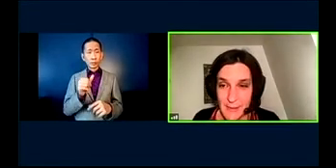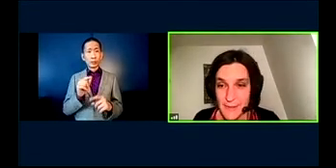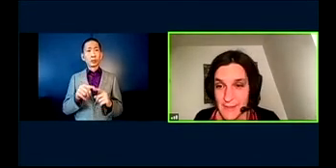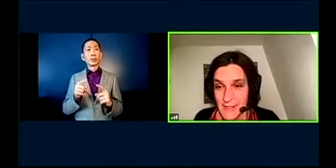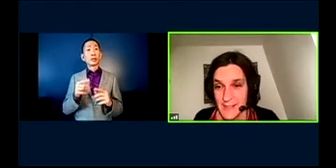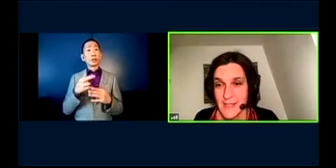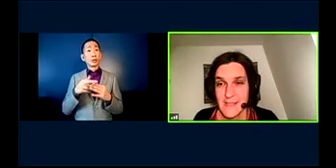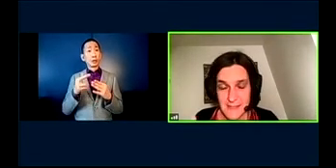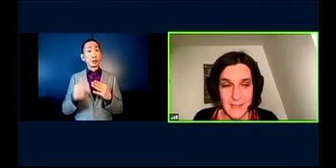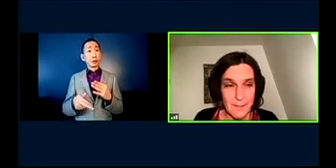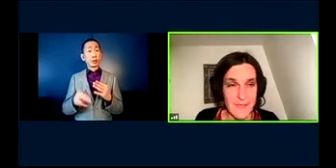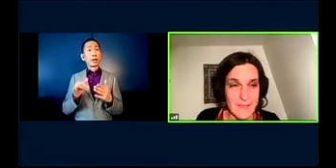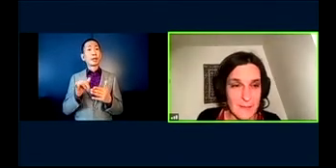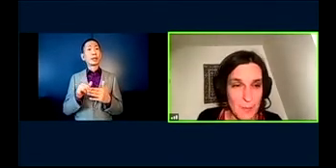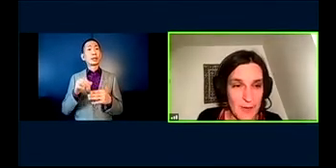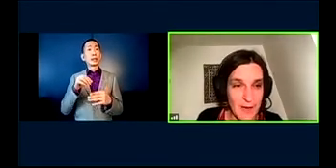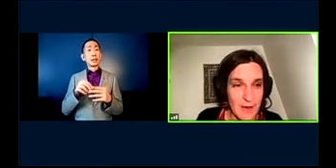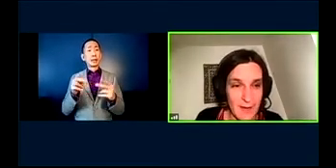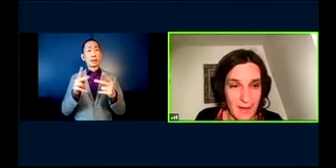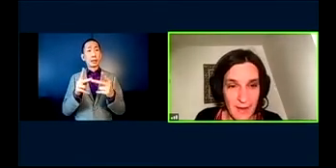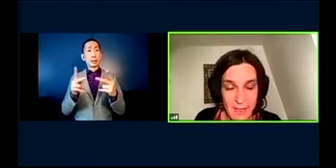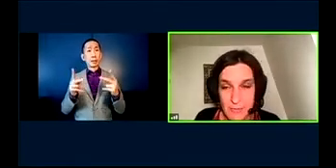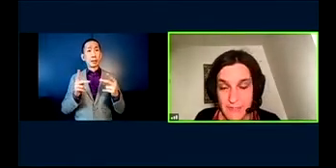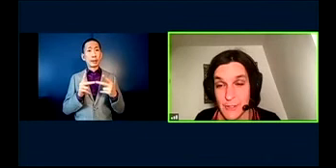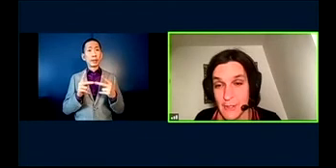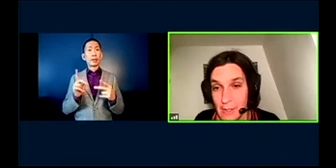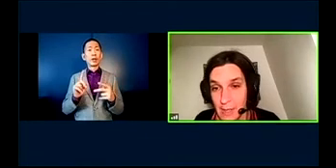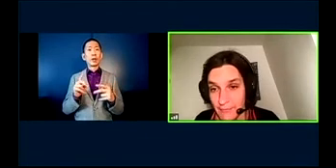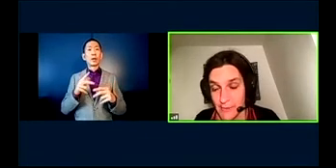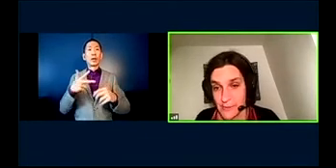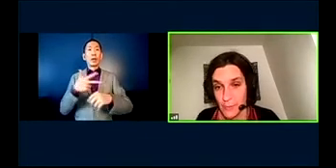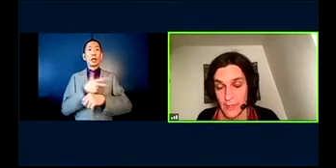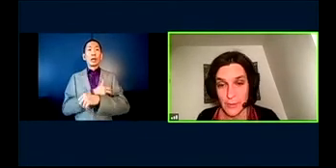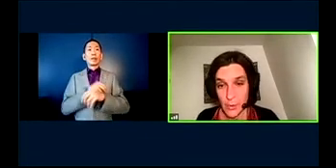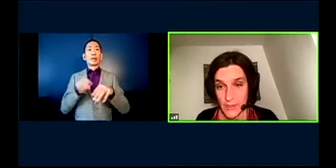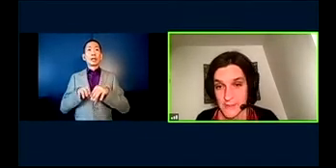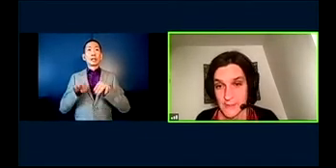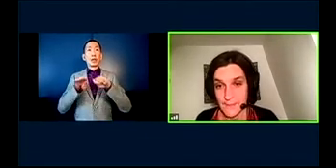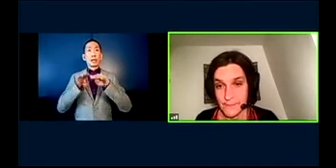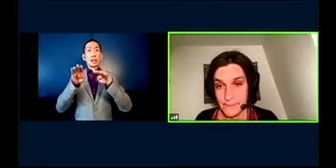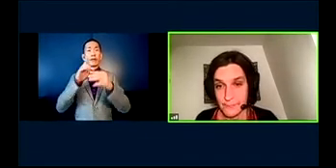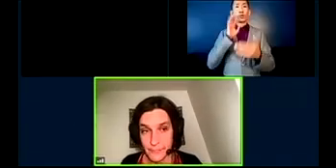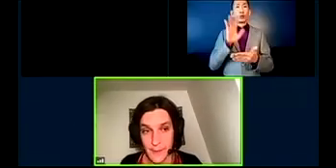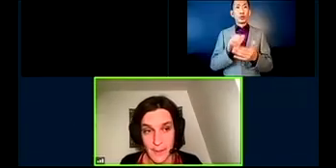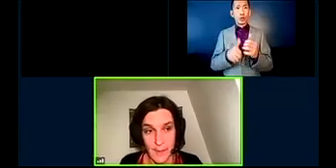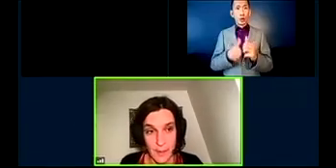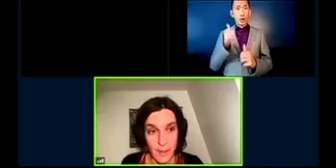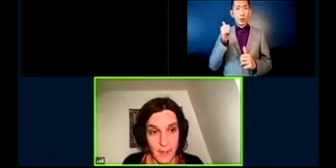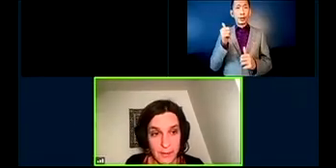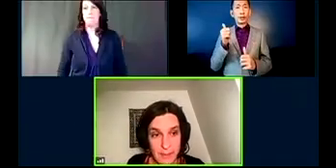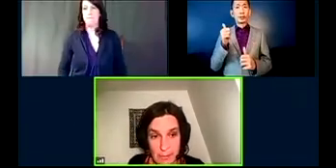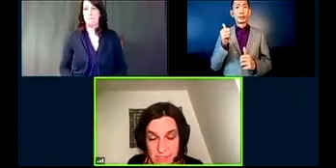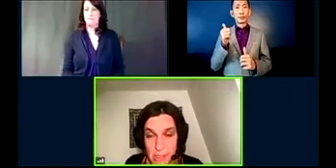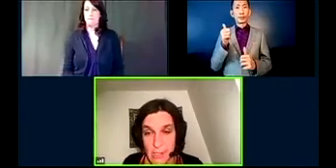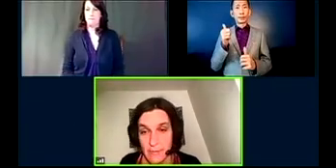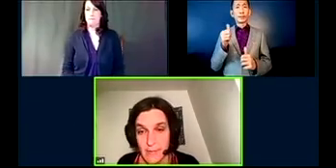YOU CAN GO TO THE NEXT SLIDE, IT TURNS OUT NOTICE THE PLACES WHERE IMMUNIZATION LEVELS WERE